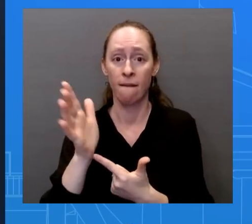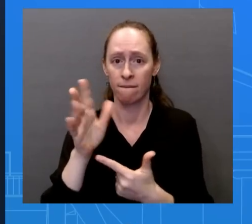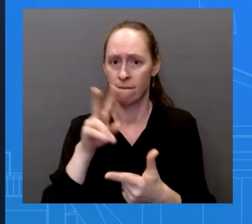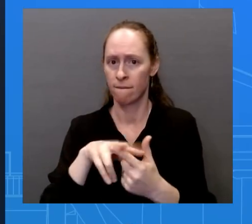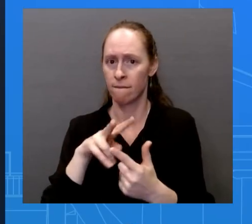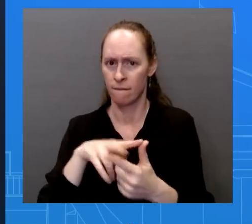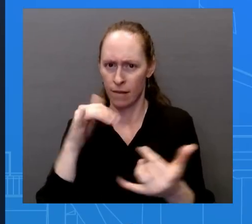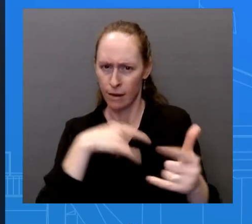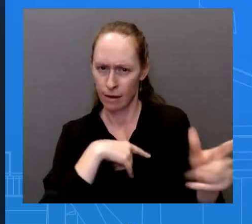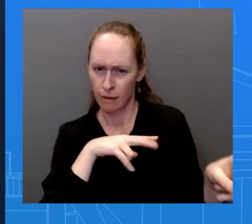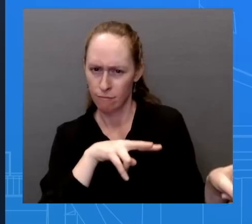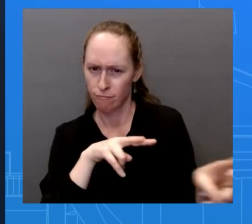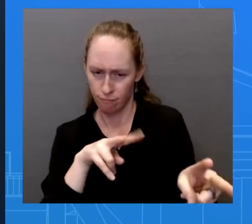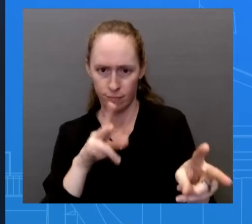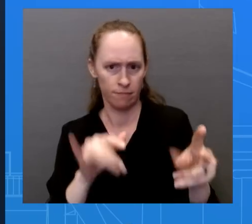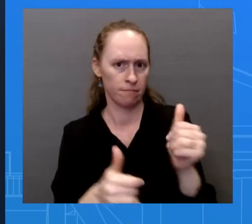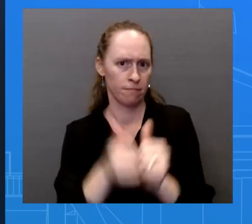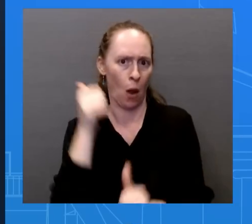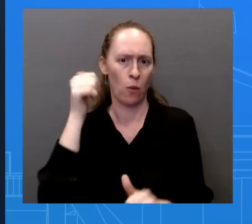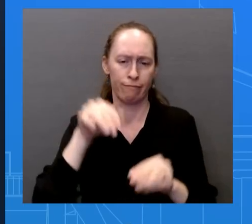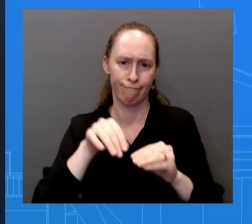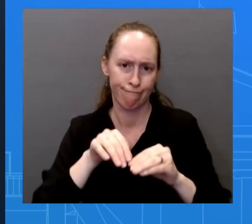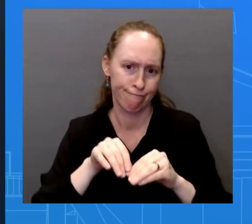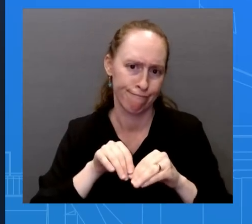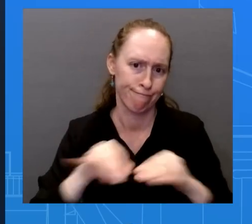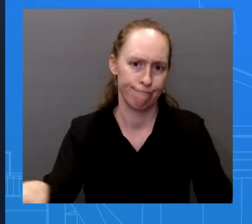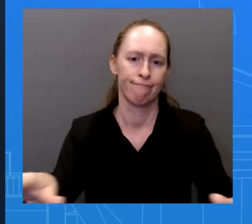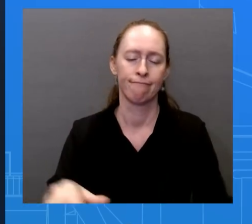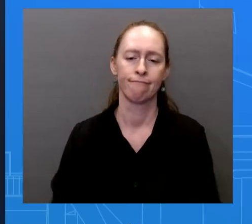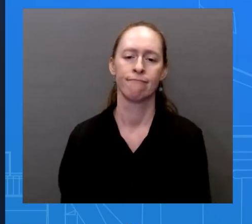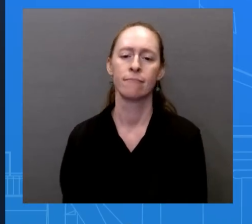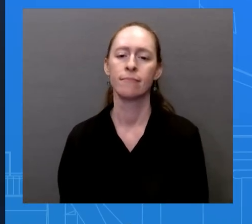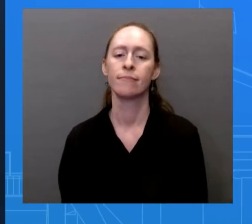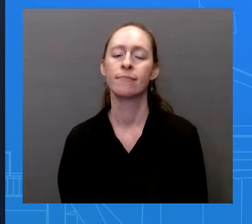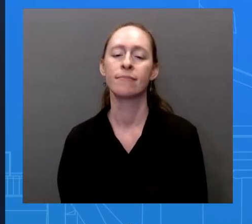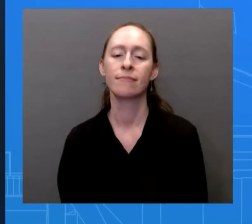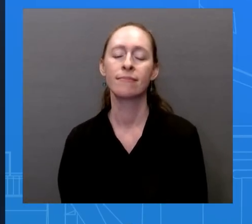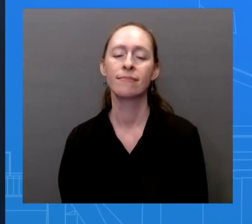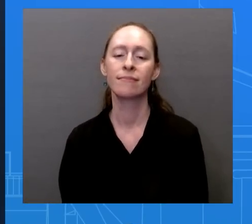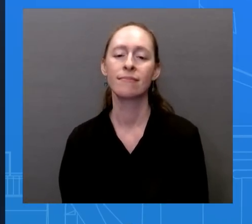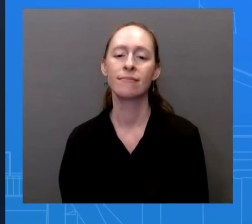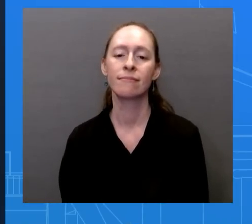or they render many of our treatments ineffective. Those are the two major things that get our attention.